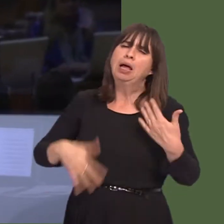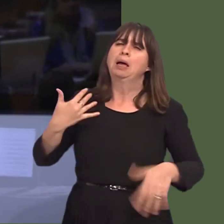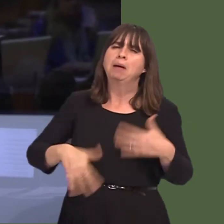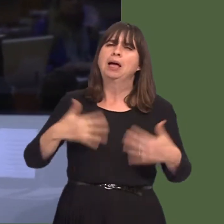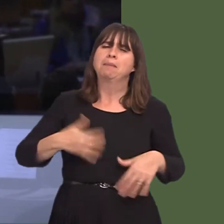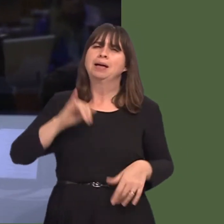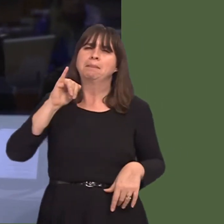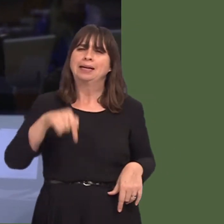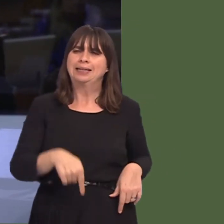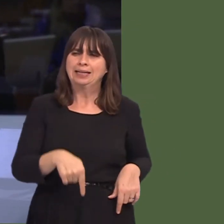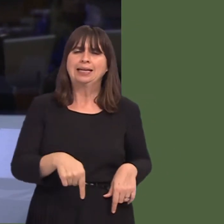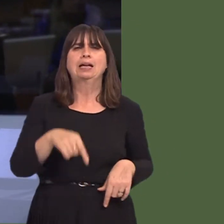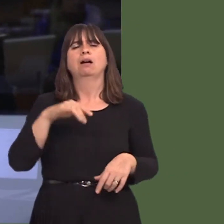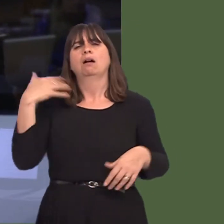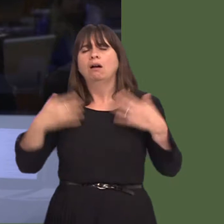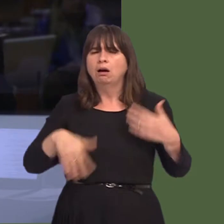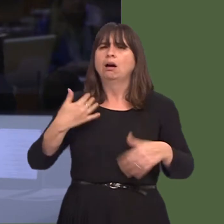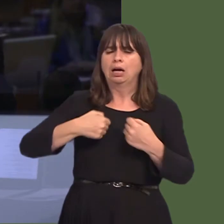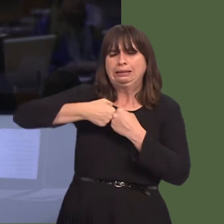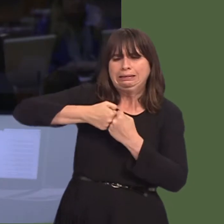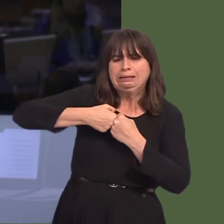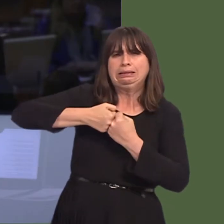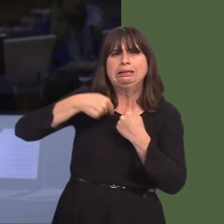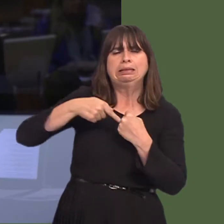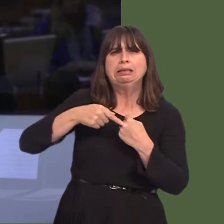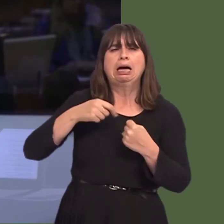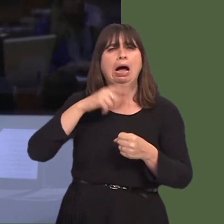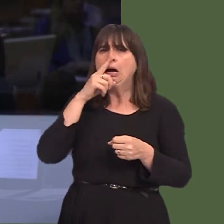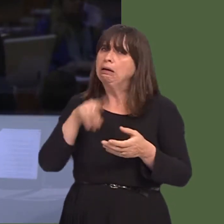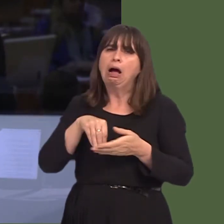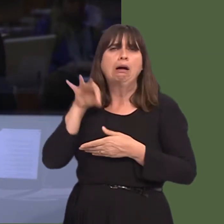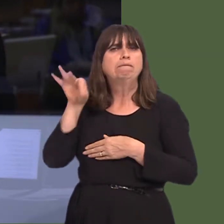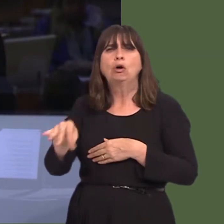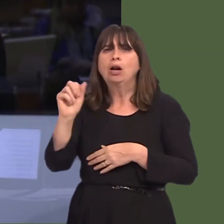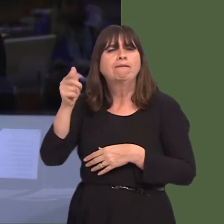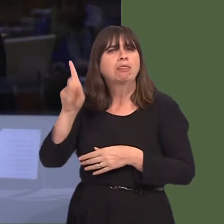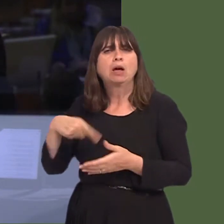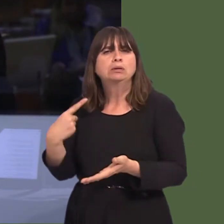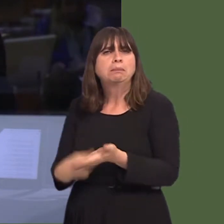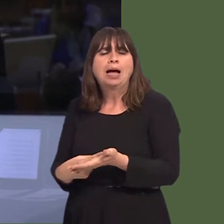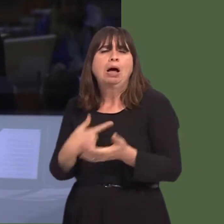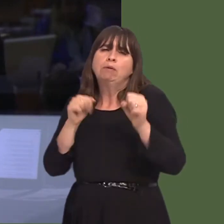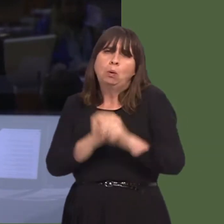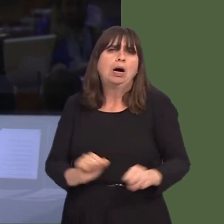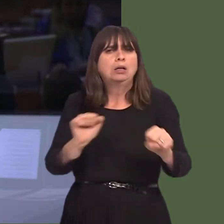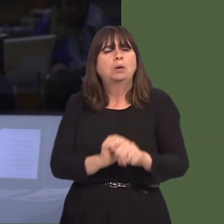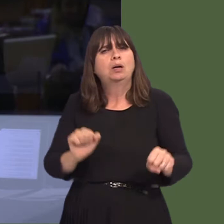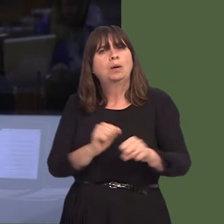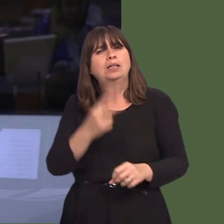and a great deal of trouble just because I can't afford to pay over £11,000 for my first operation'? She's a 75-year-old lady.